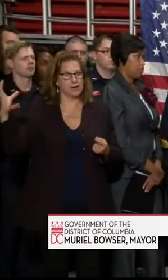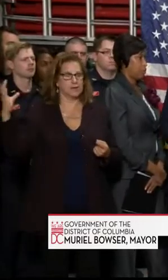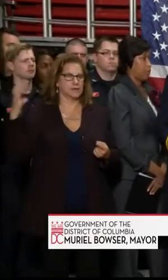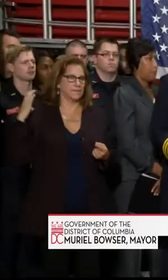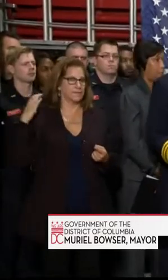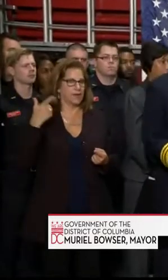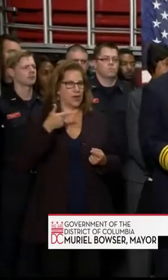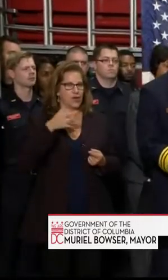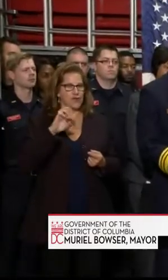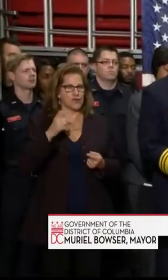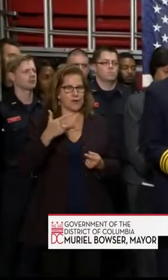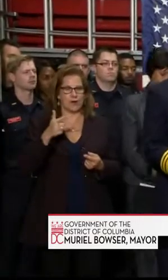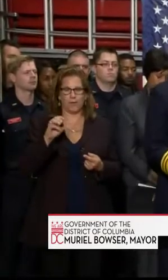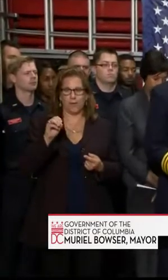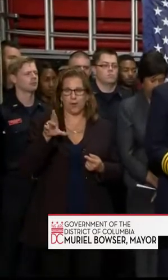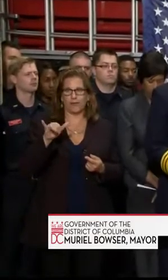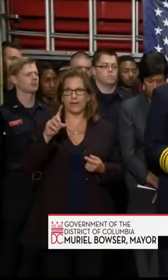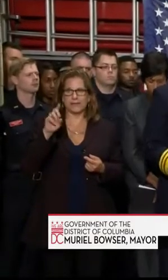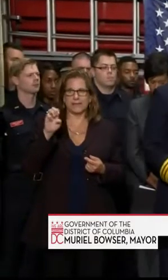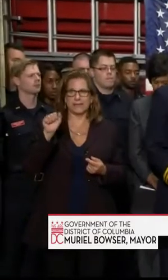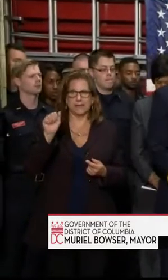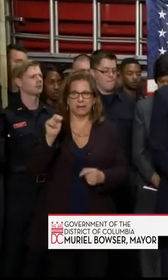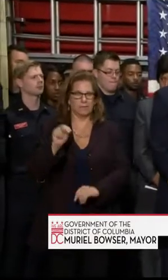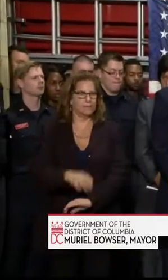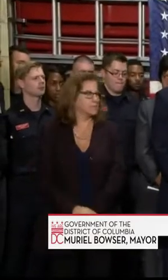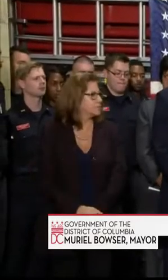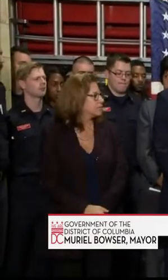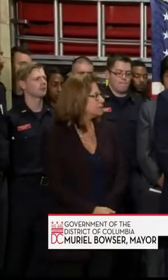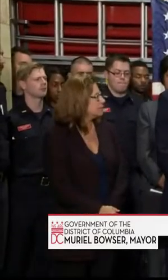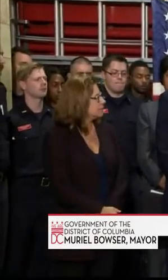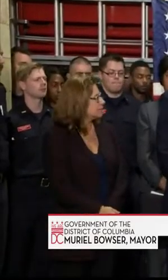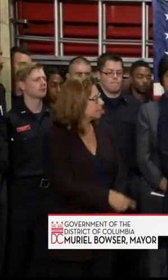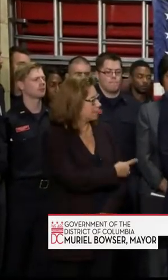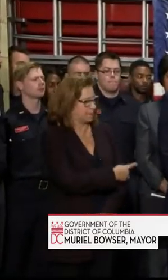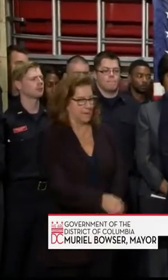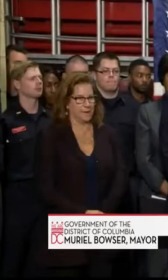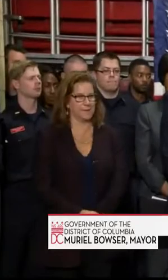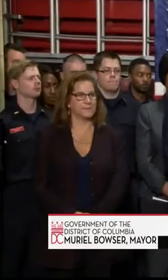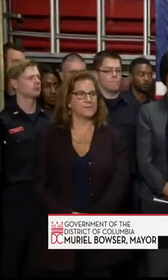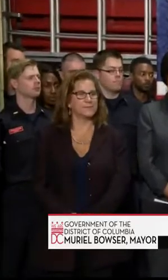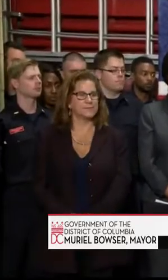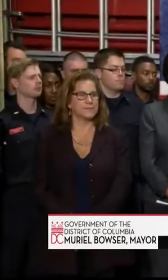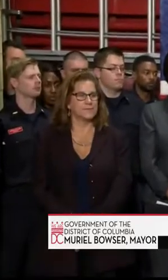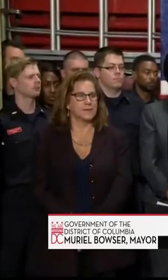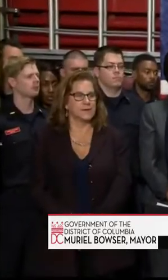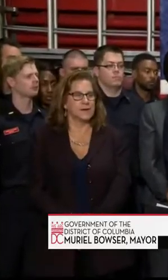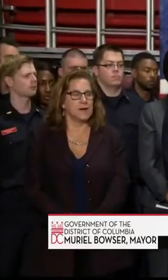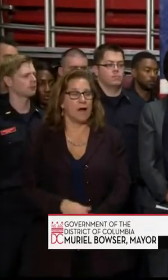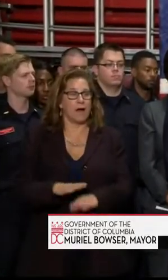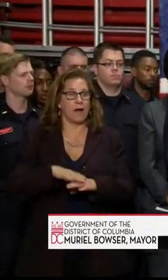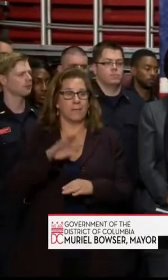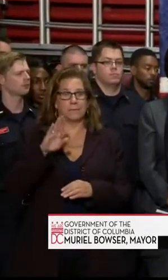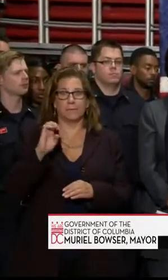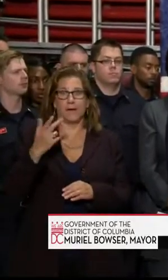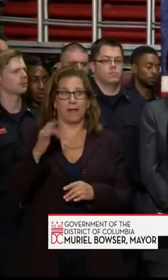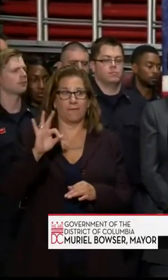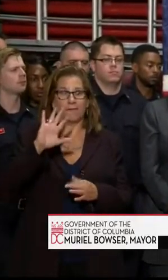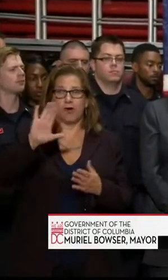SO ON BEHALF OF THE COUNCIL AND THE MAYOR, BUT REALLY ON BEHALF OF ALL OF THE RESIDENTS OF THE DISTRICT OF COLUMBIA, WE WOULD